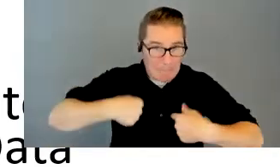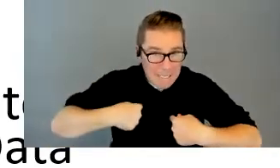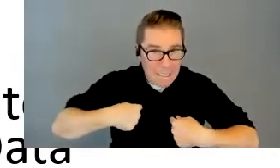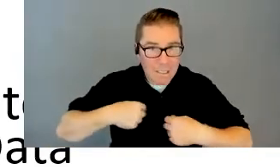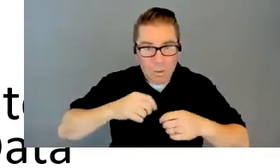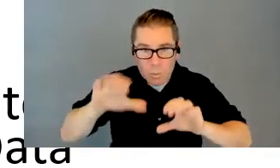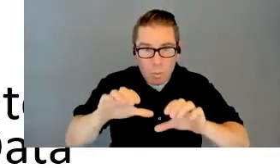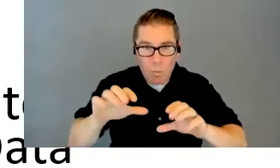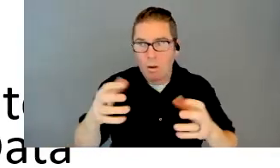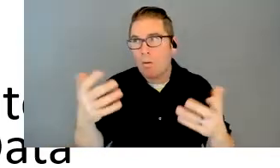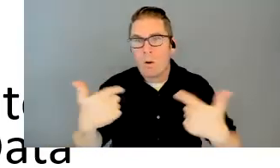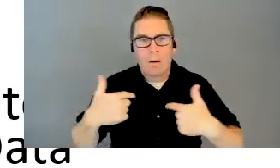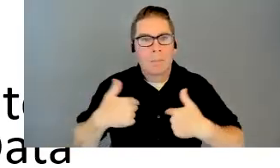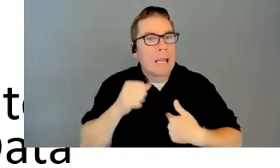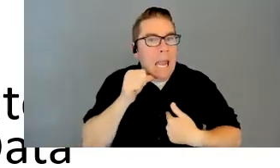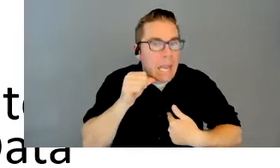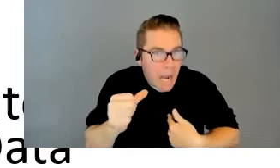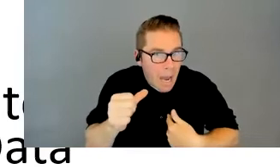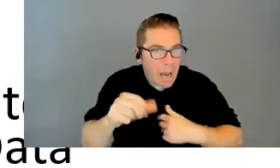that is contributing to these numbers?